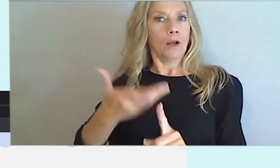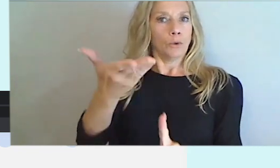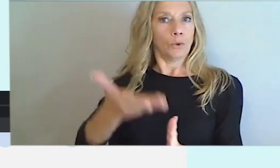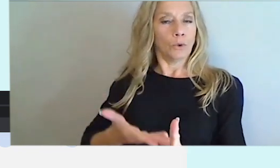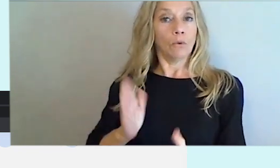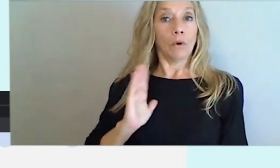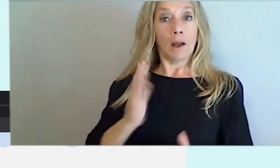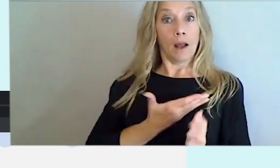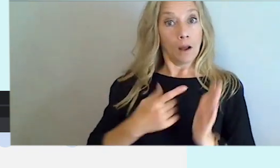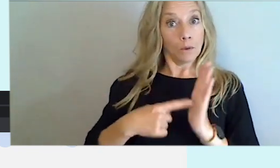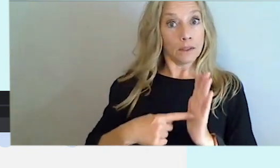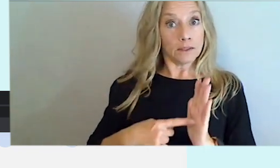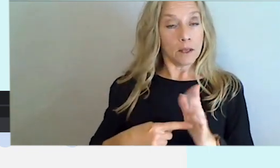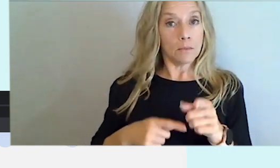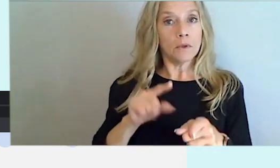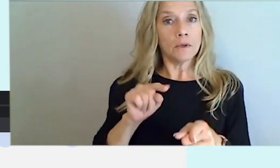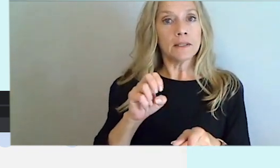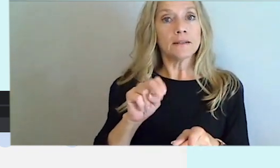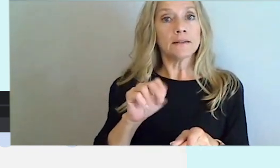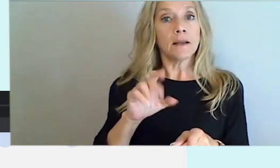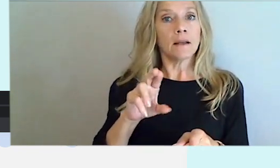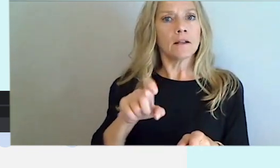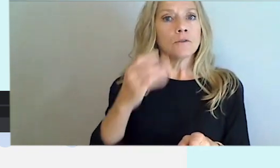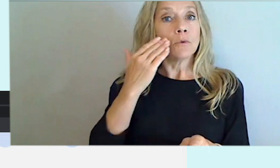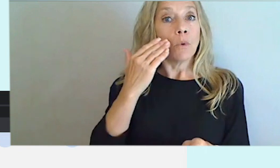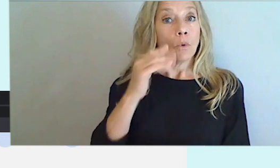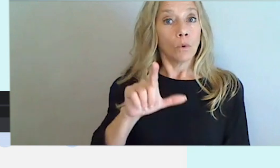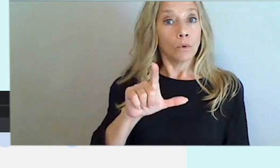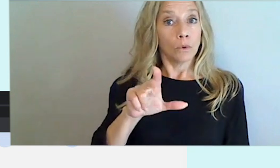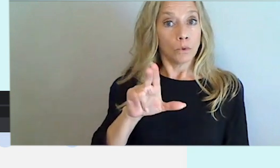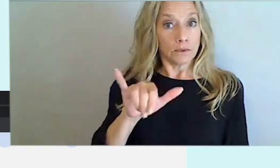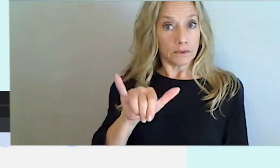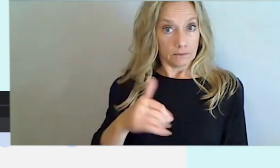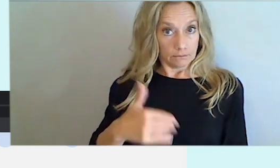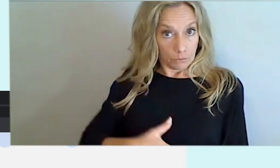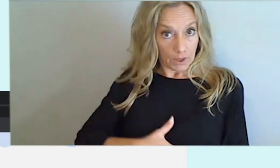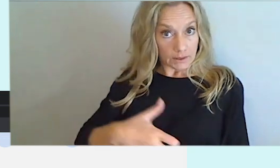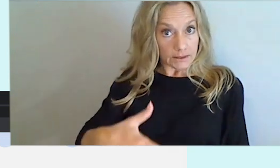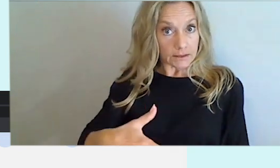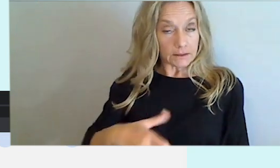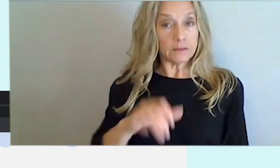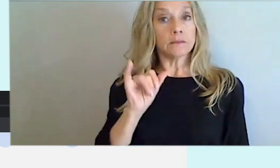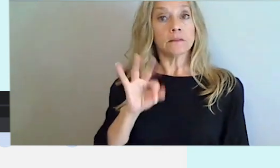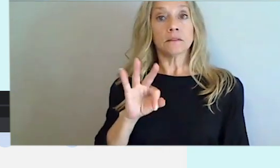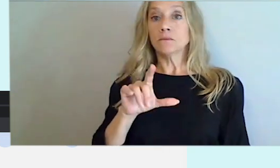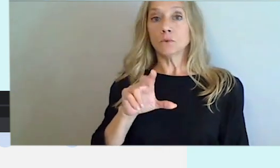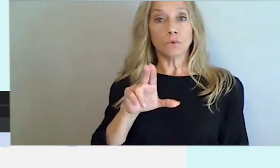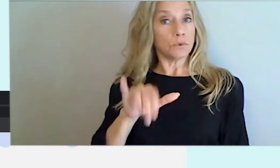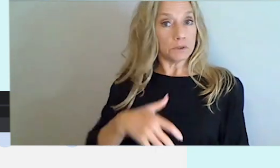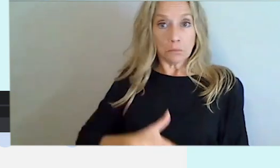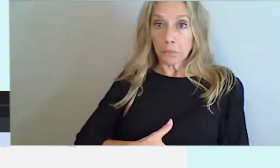if Lucy is reporting a pregnancy. If Lucy was not pregnant, we would select no and continue.